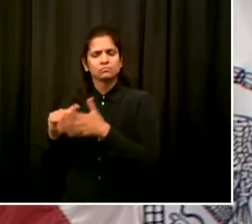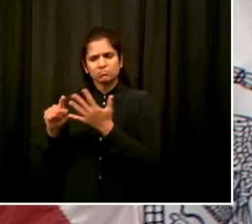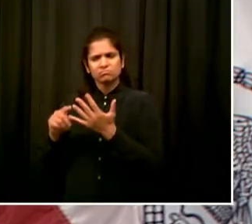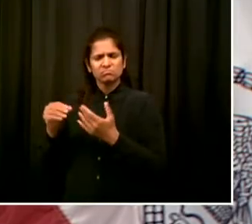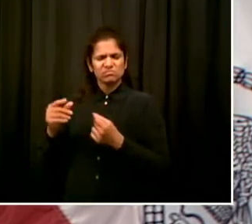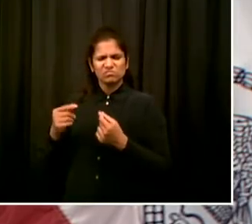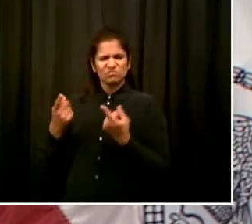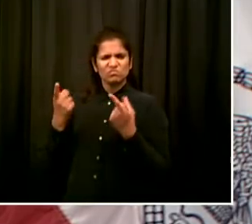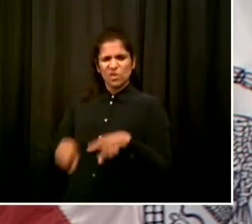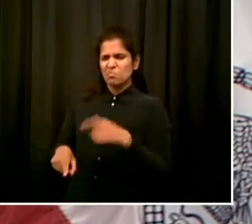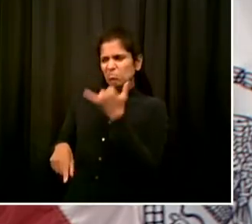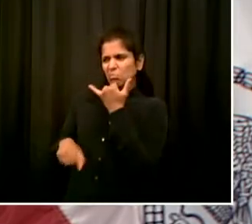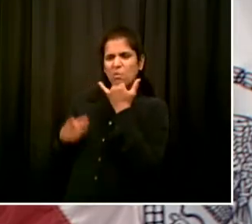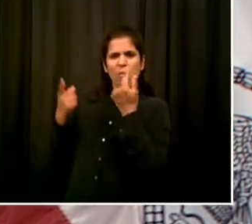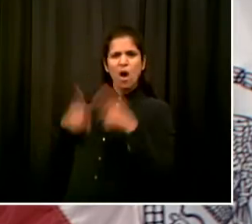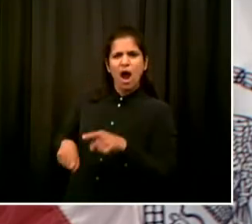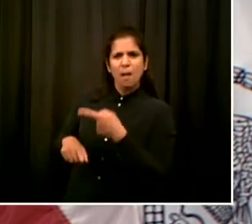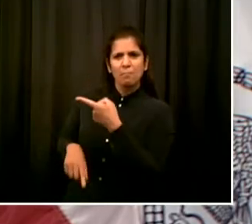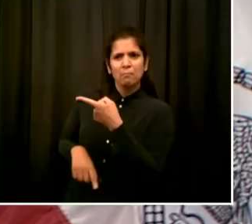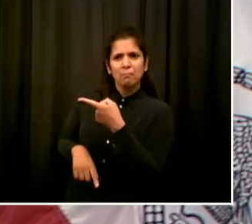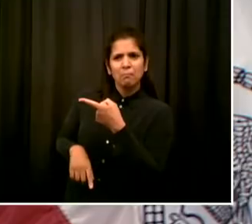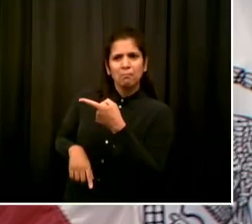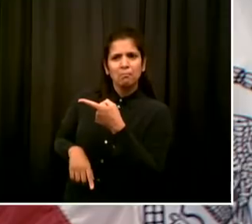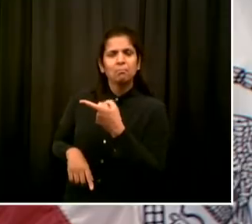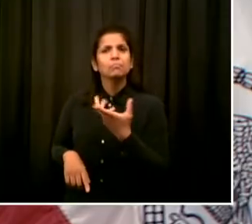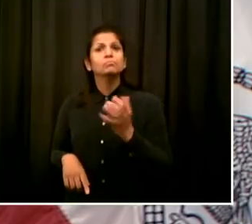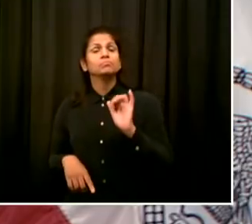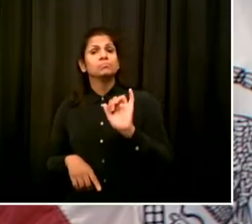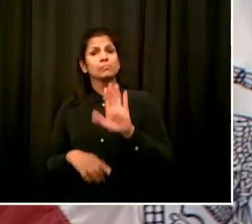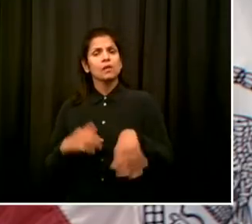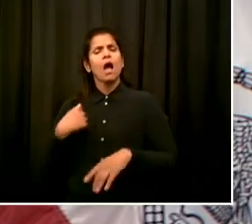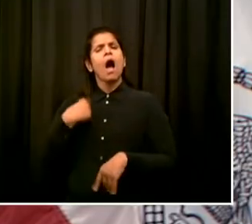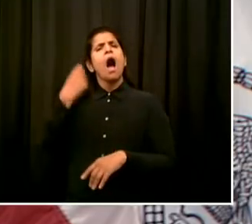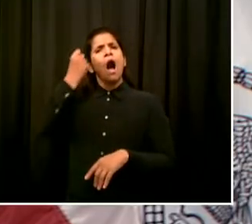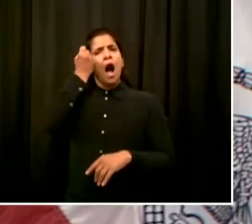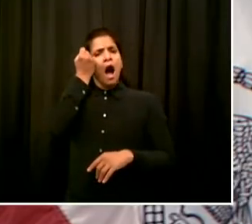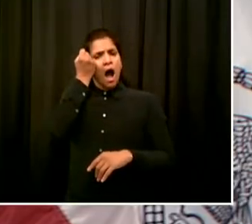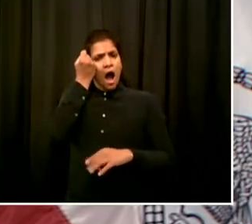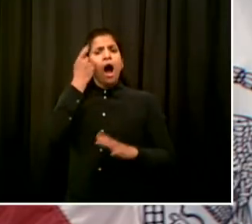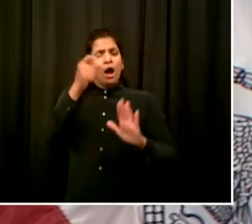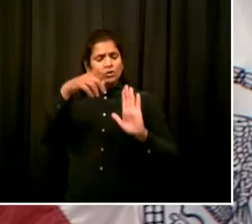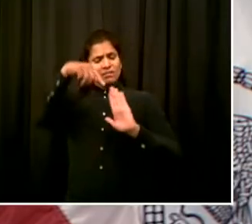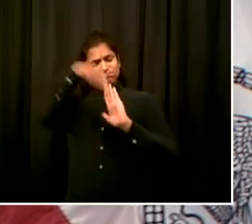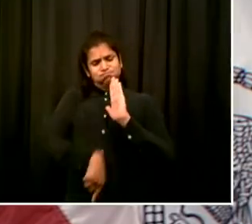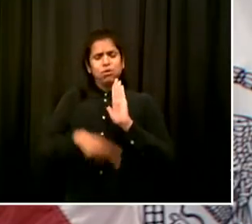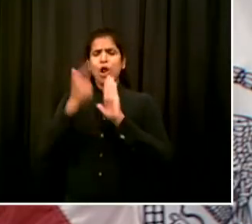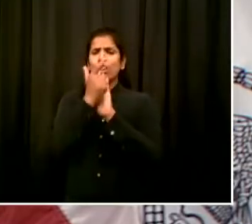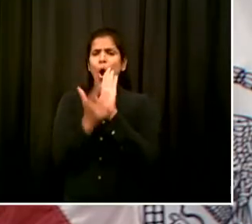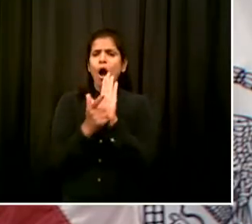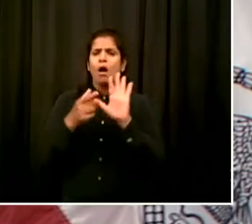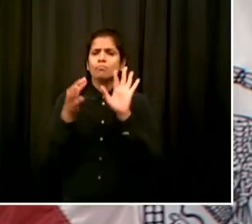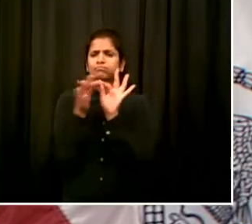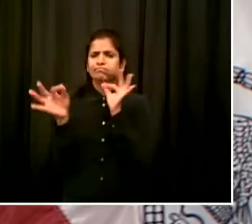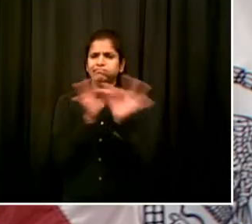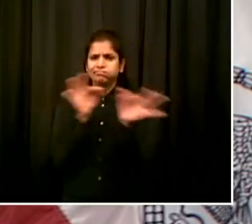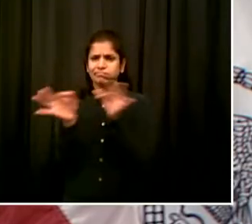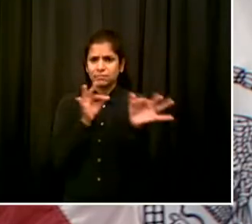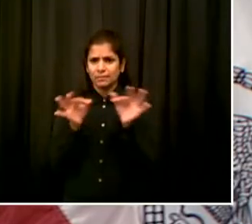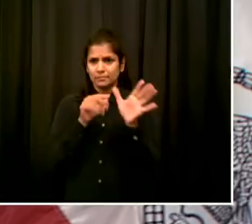ADVOCATE AND I KNOW THE LAW. THAT IS A MISINTERPRETATION OF THE LAW. THE LAW DEPARTMENT FEELS THAT STRONGLY AND I KNOW THE